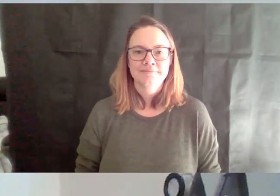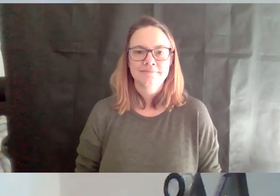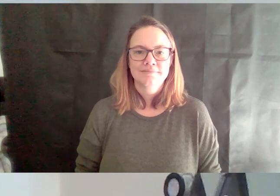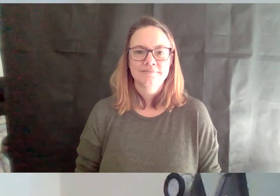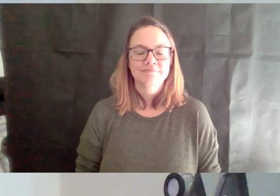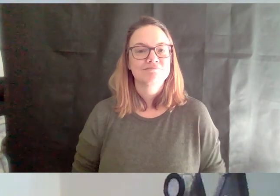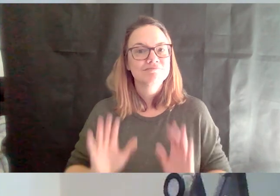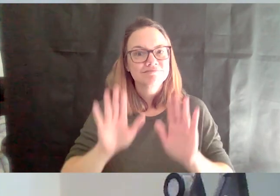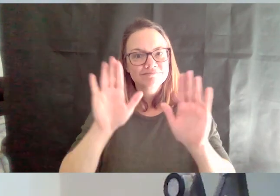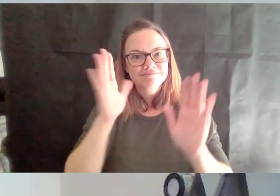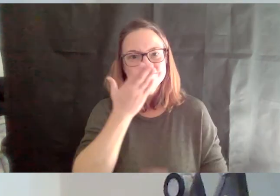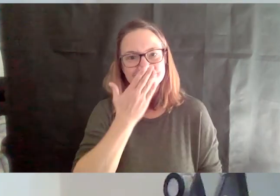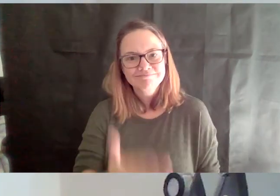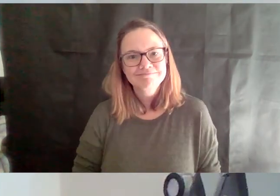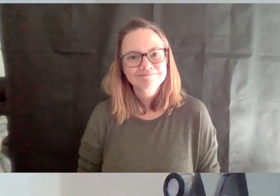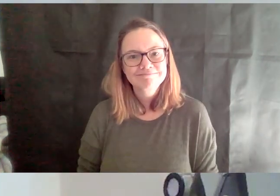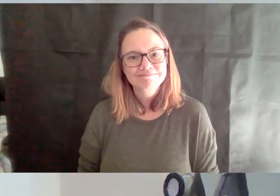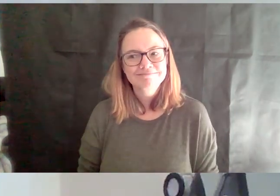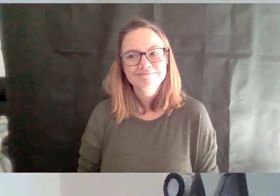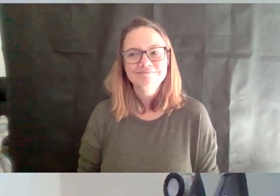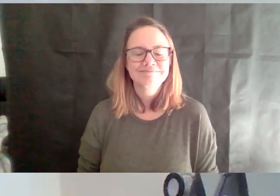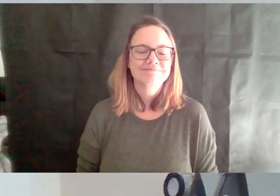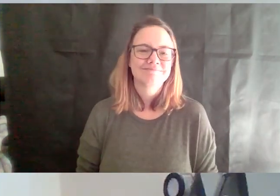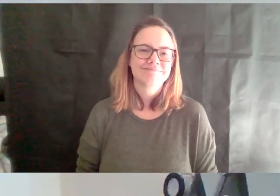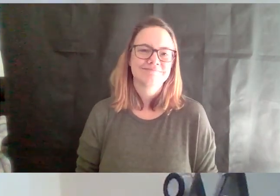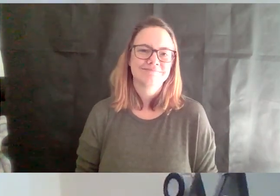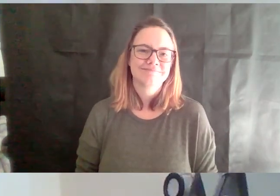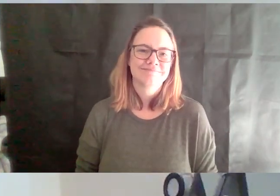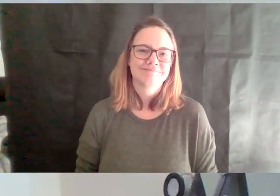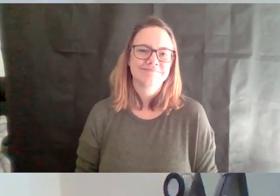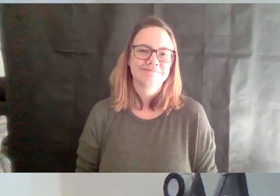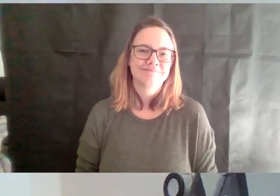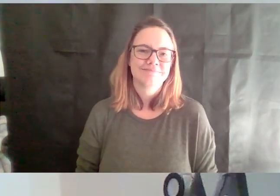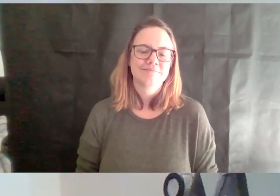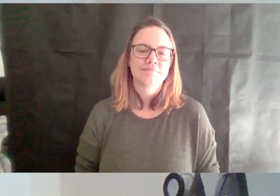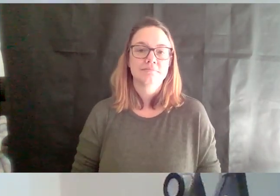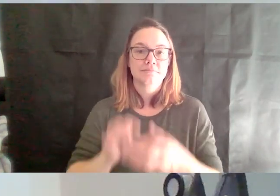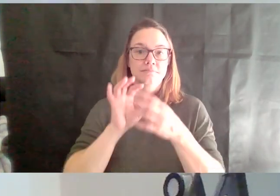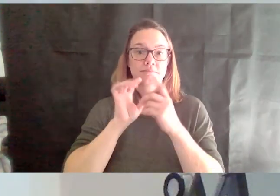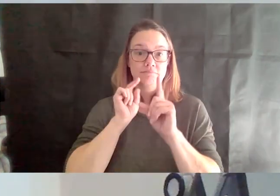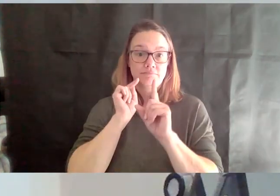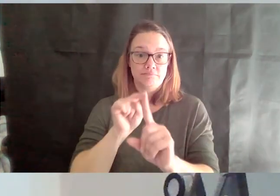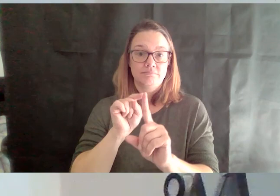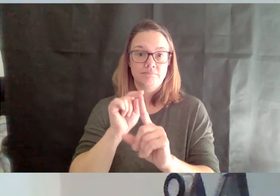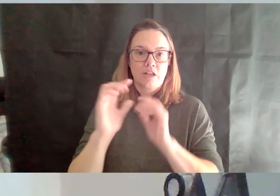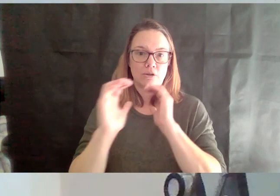Great, thank you. So about communication.